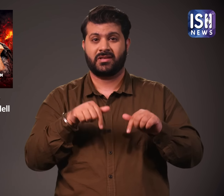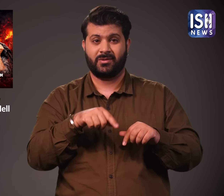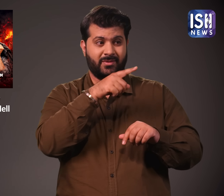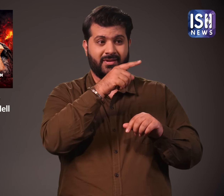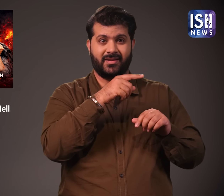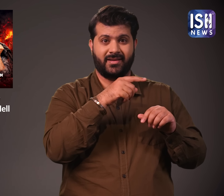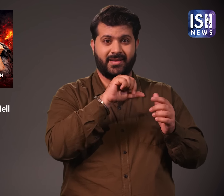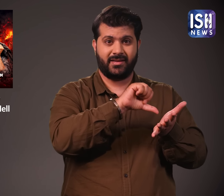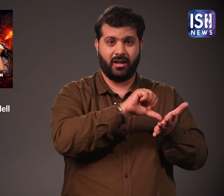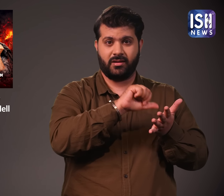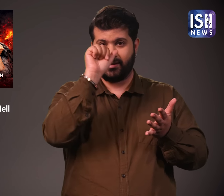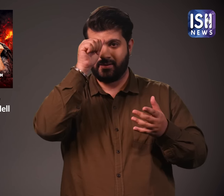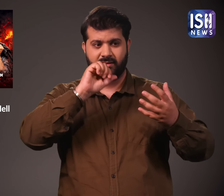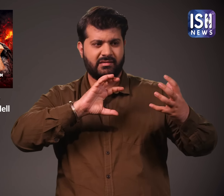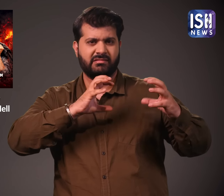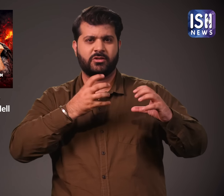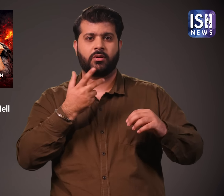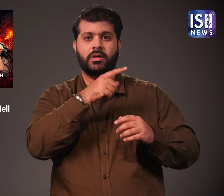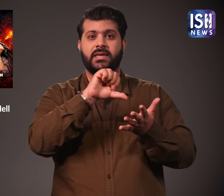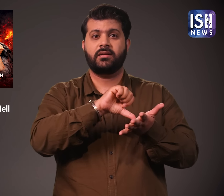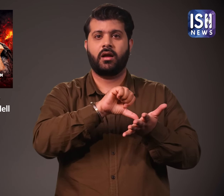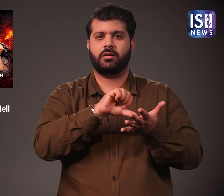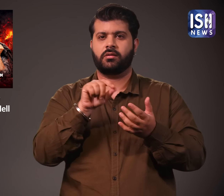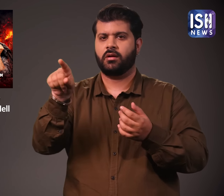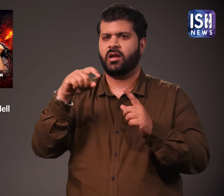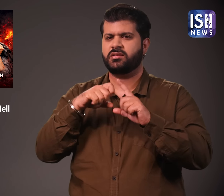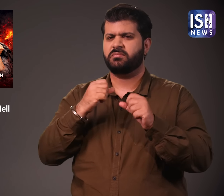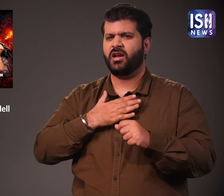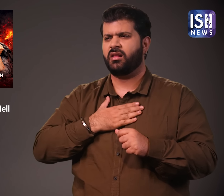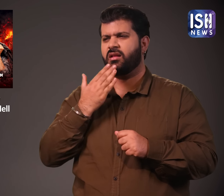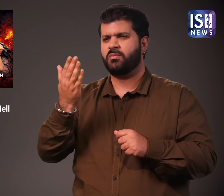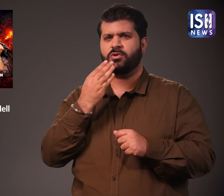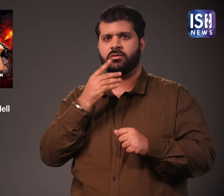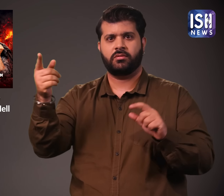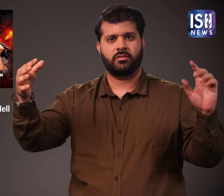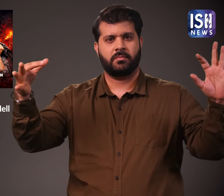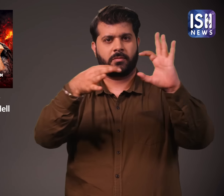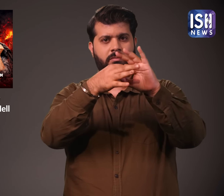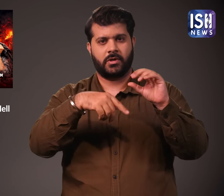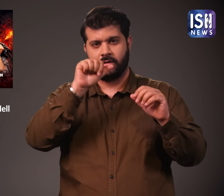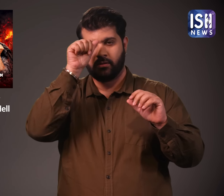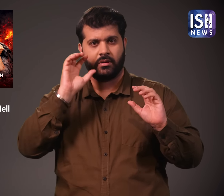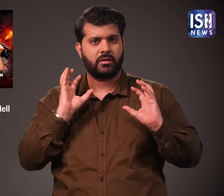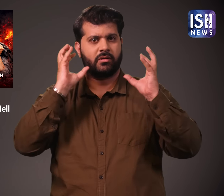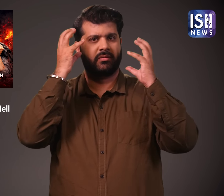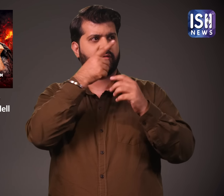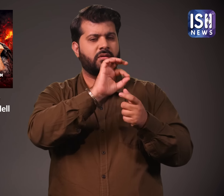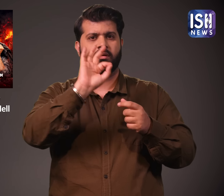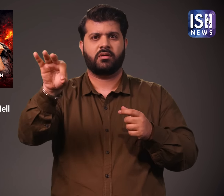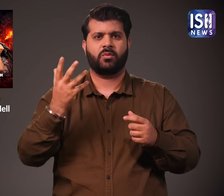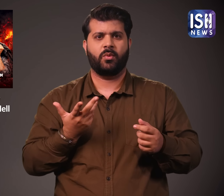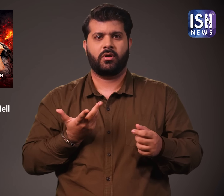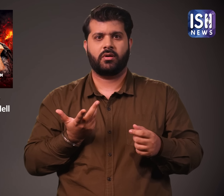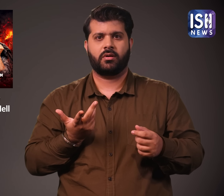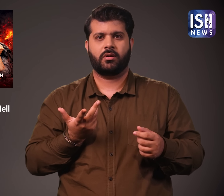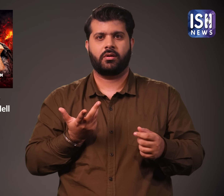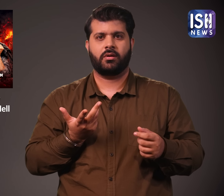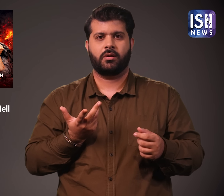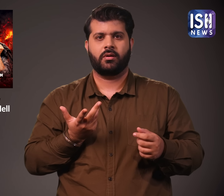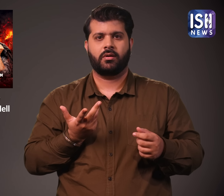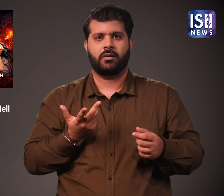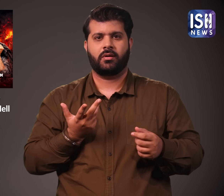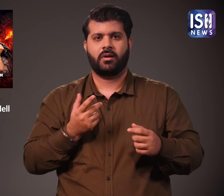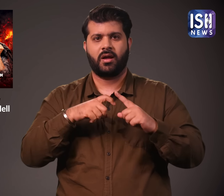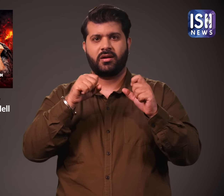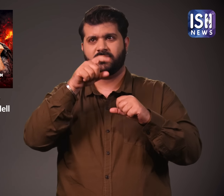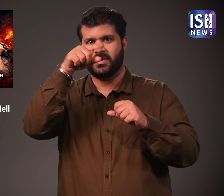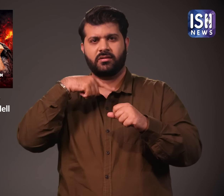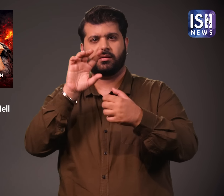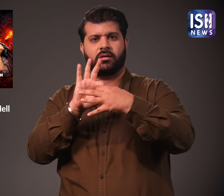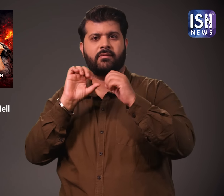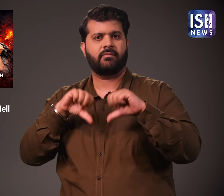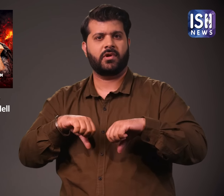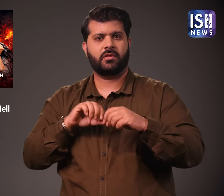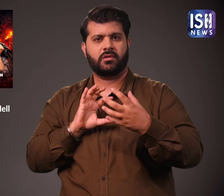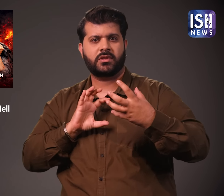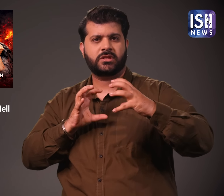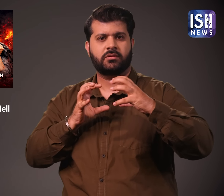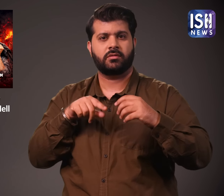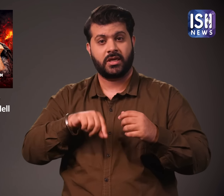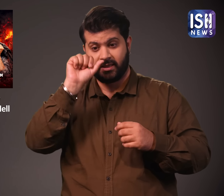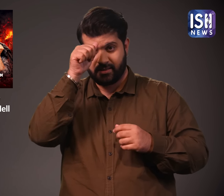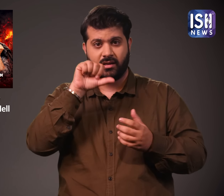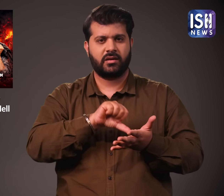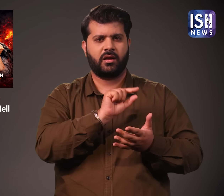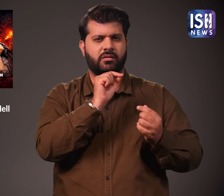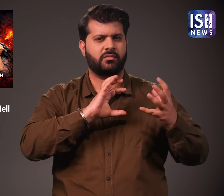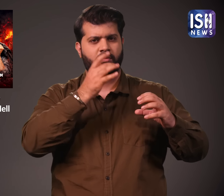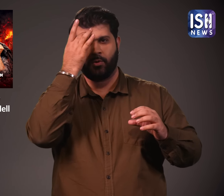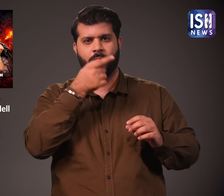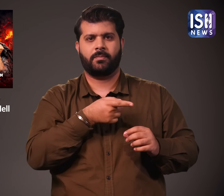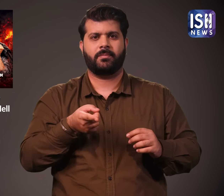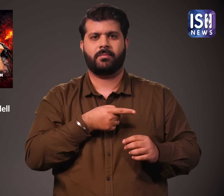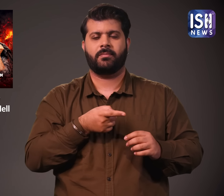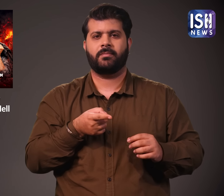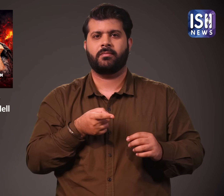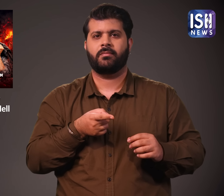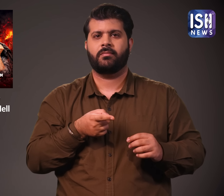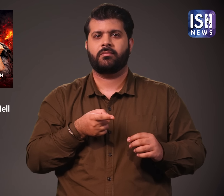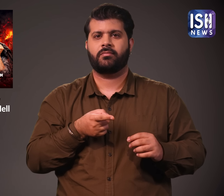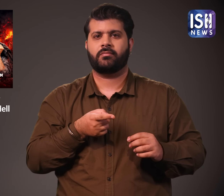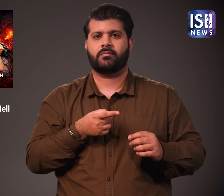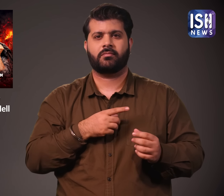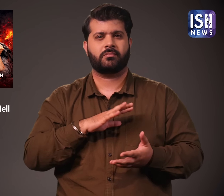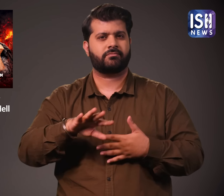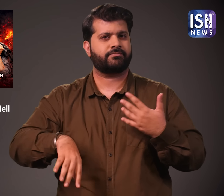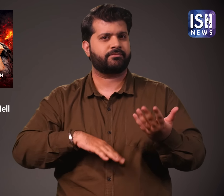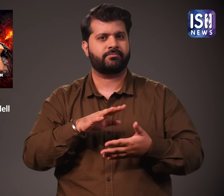Because of Khamenei’s open sympathy toward Muslims in Kashmir, it has also created tensions between Iran and India, causing controversy.